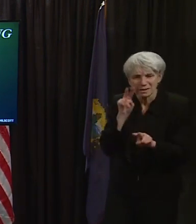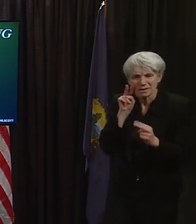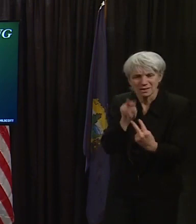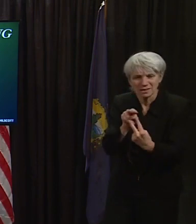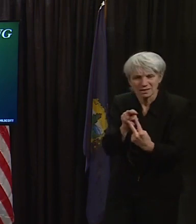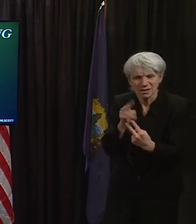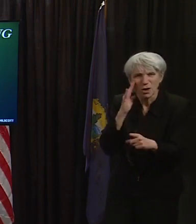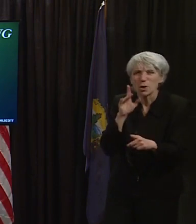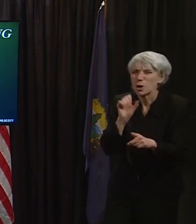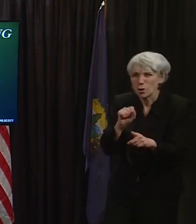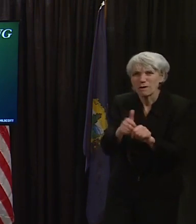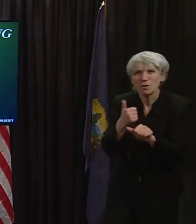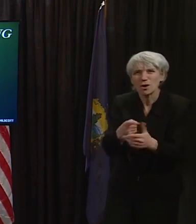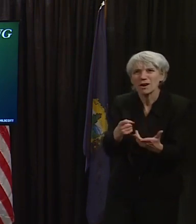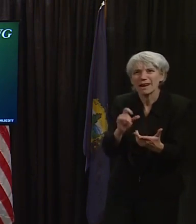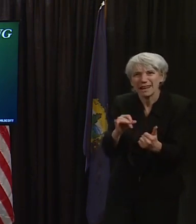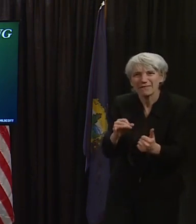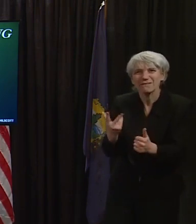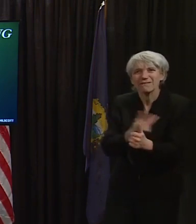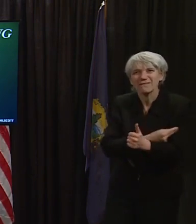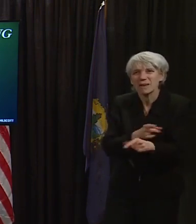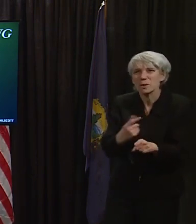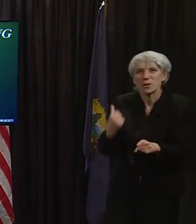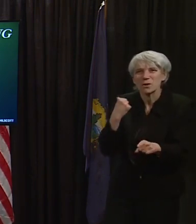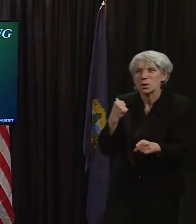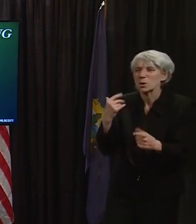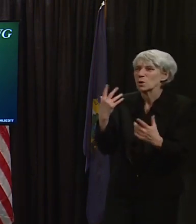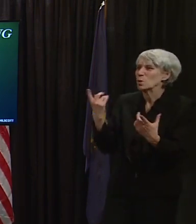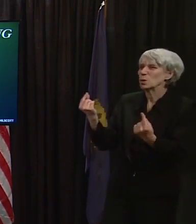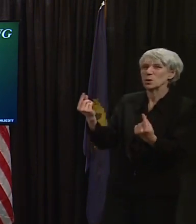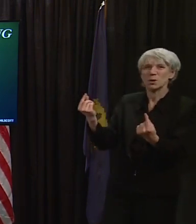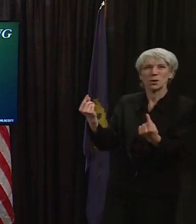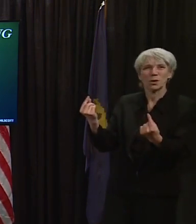Schools are under a tremendous amount of strain right now as well. Throughout